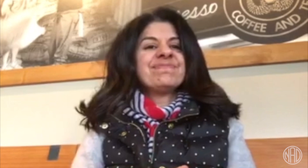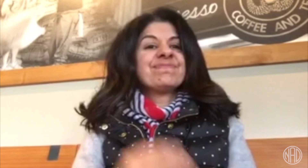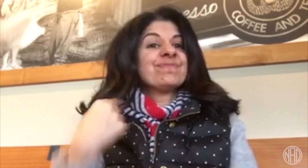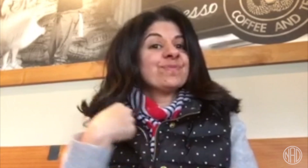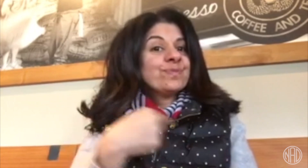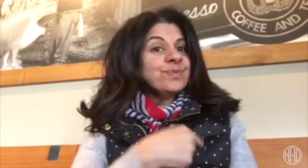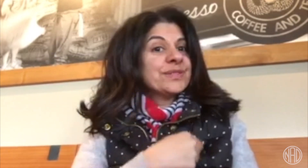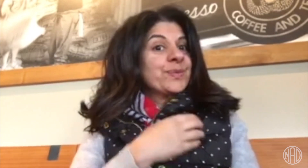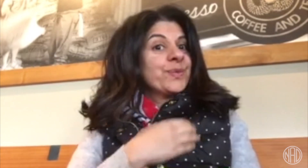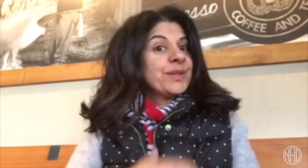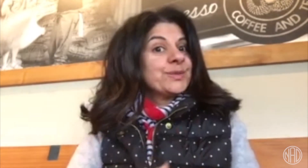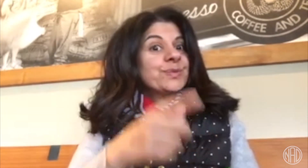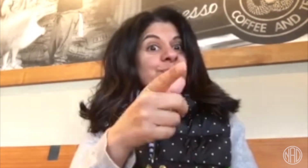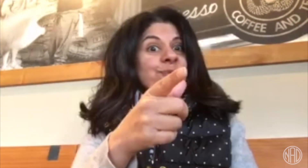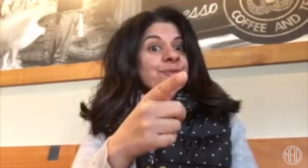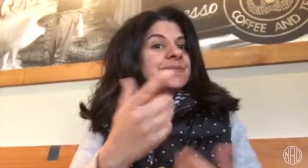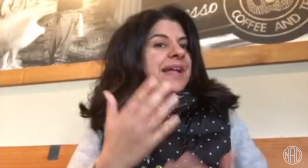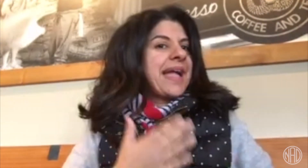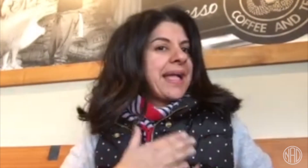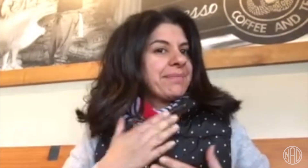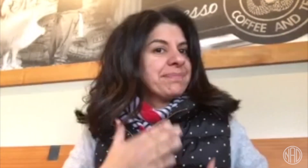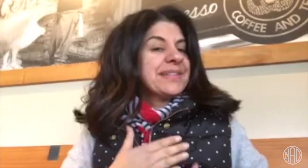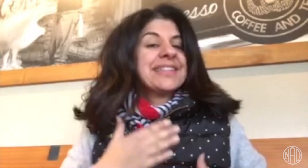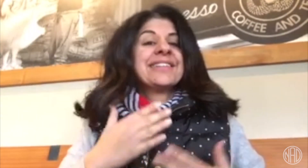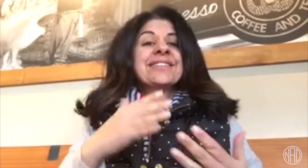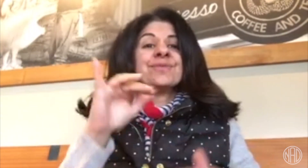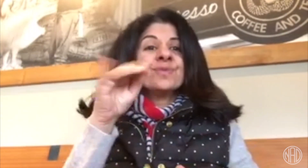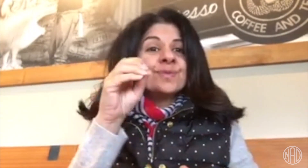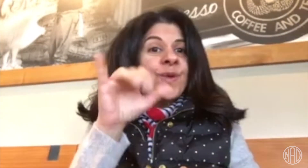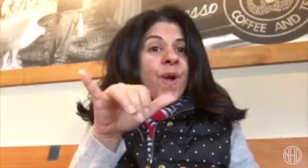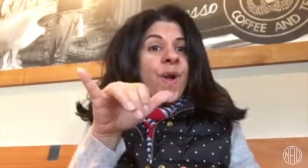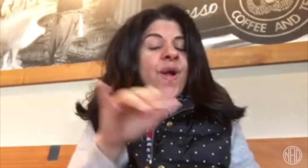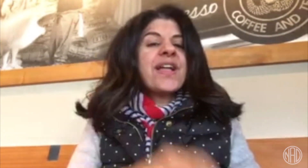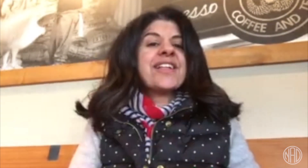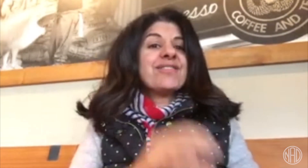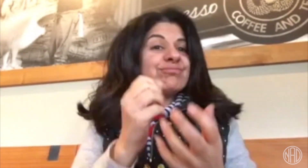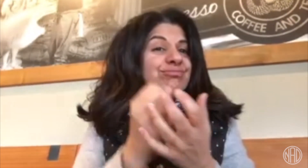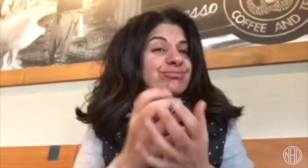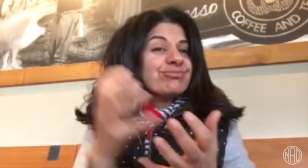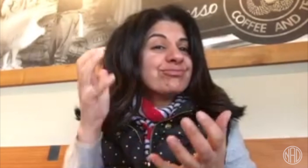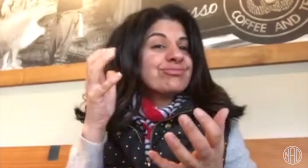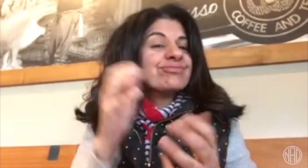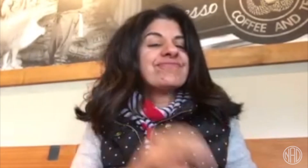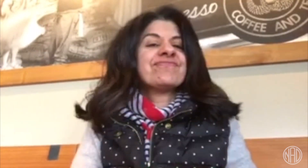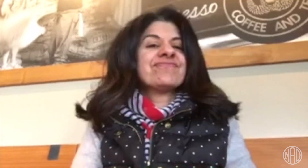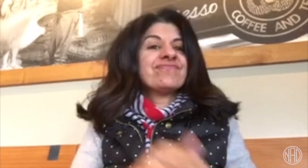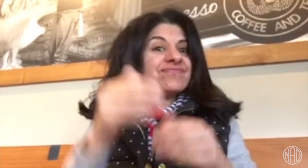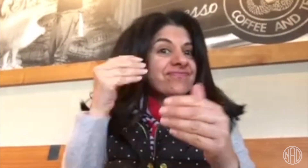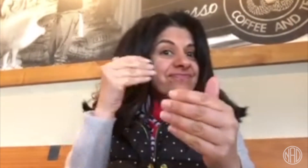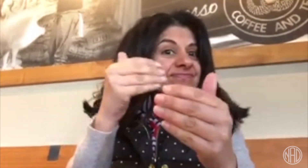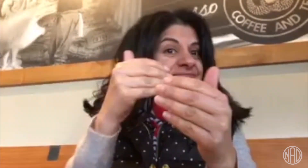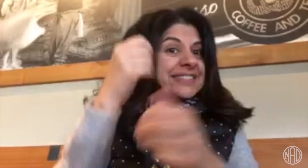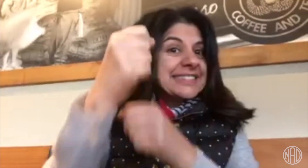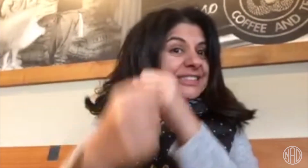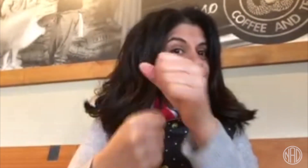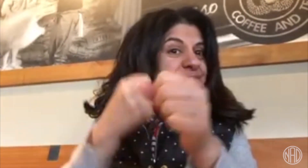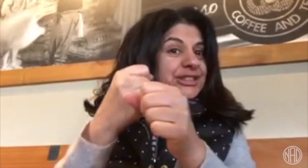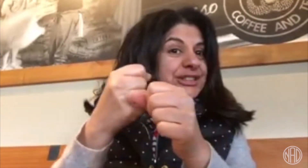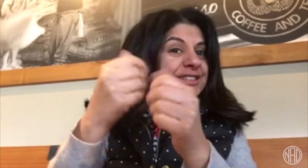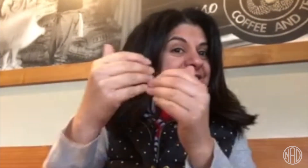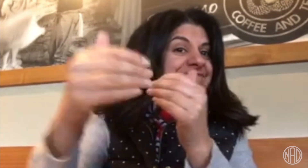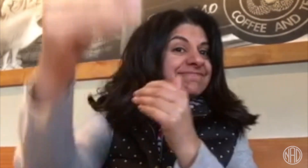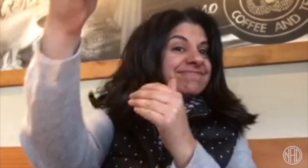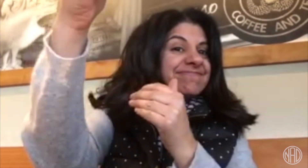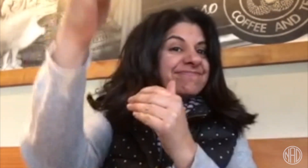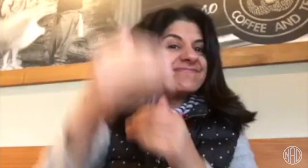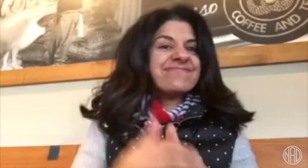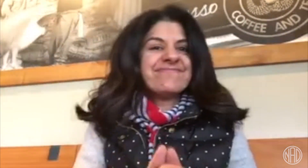We wish you with happiness, joy, and prosperity as new year comes by.